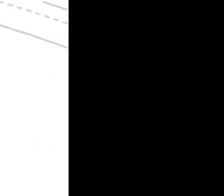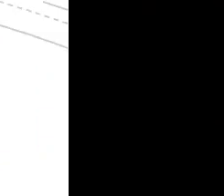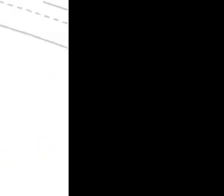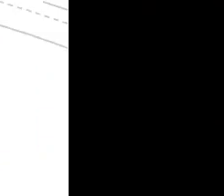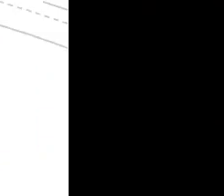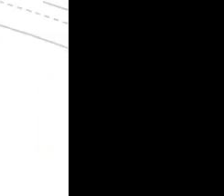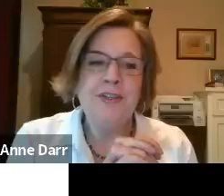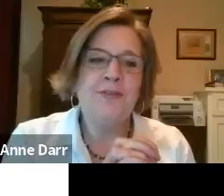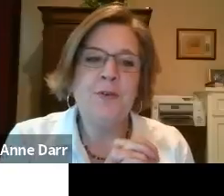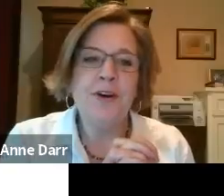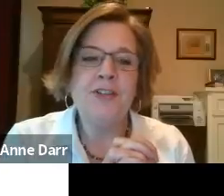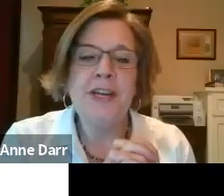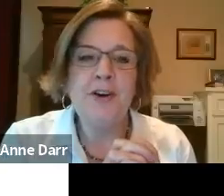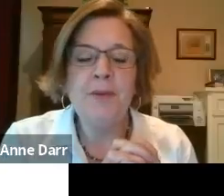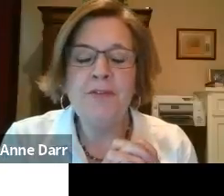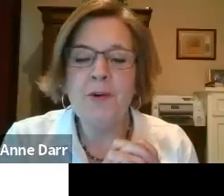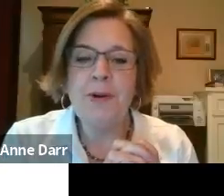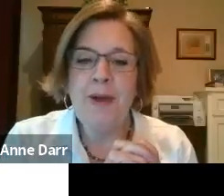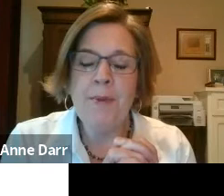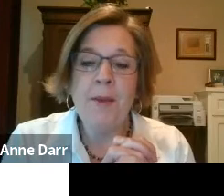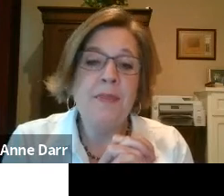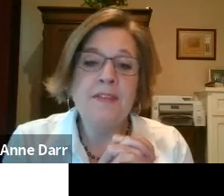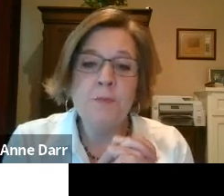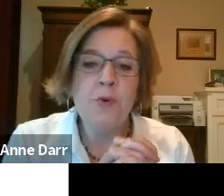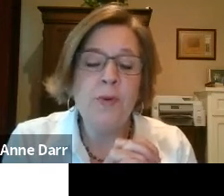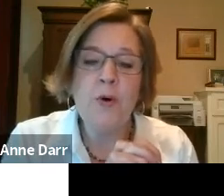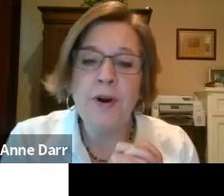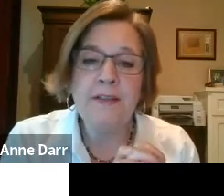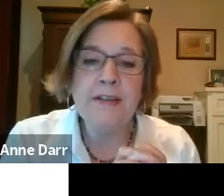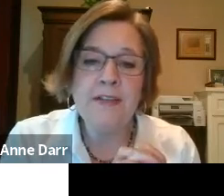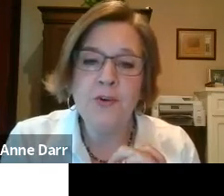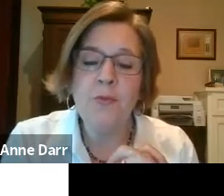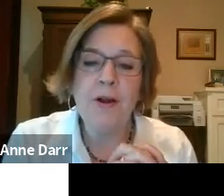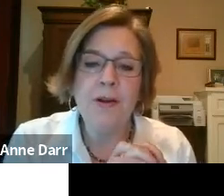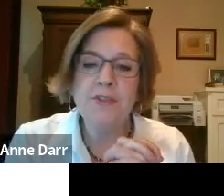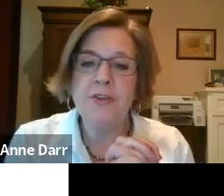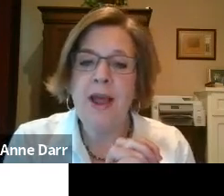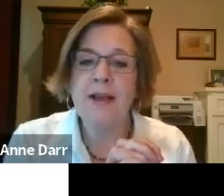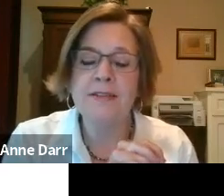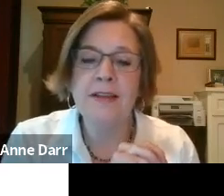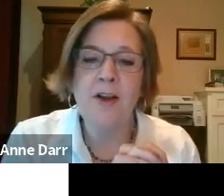Do you have any questions for Janira before we wrap up? We're recording this and you're welcome to access